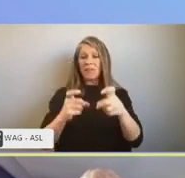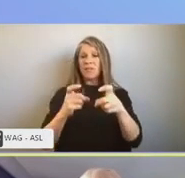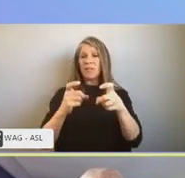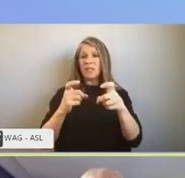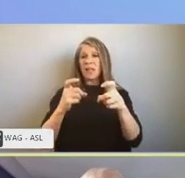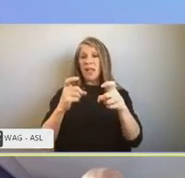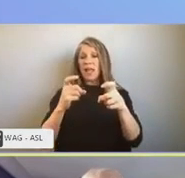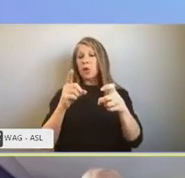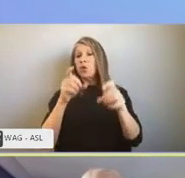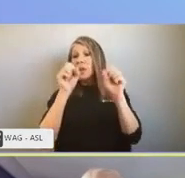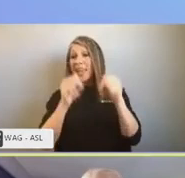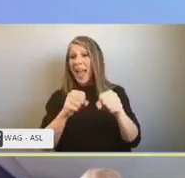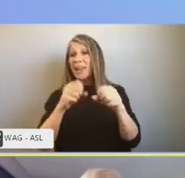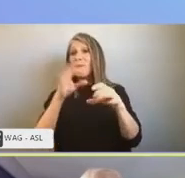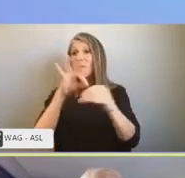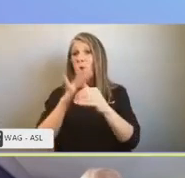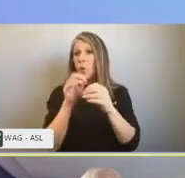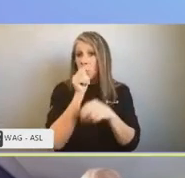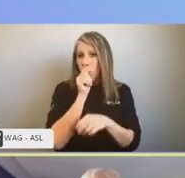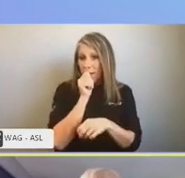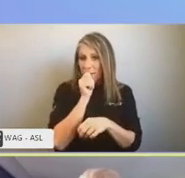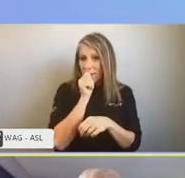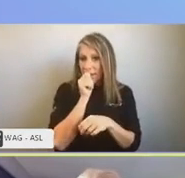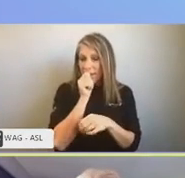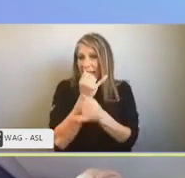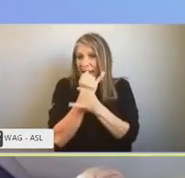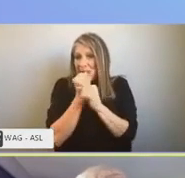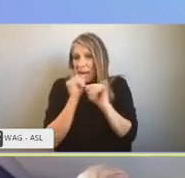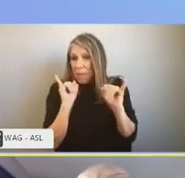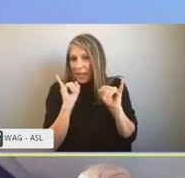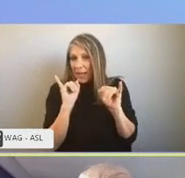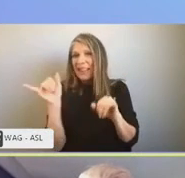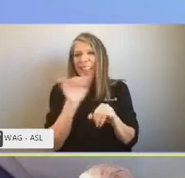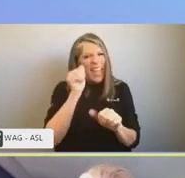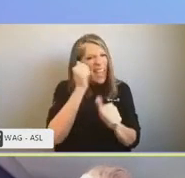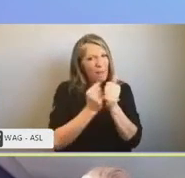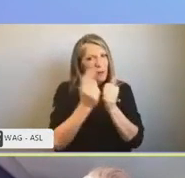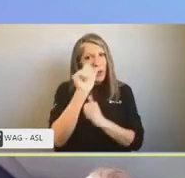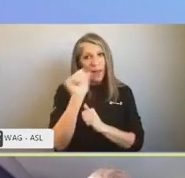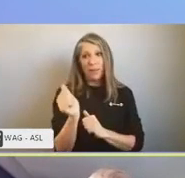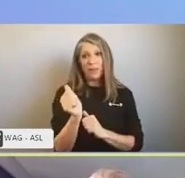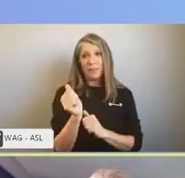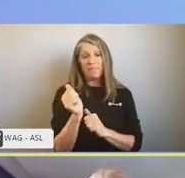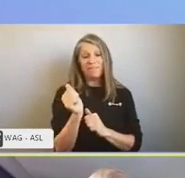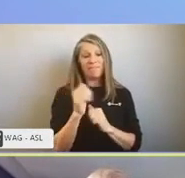it says not just kind of accessible or I can use the machine, but it gives an outcome, which means you are